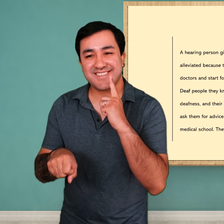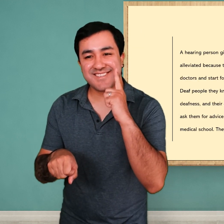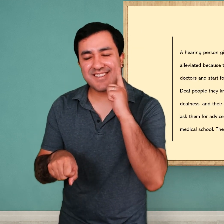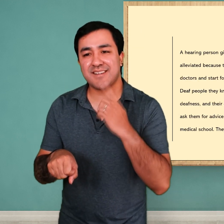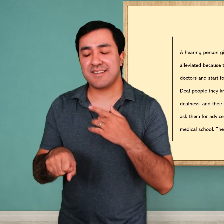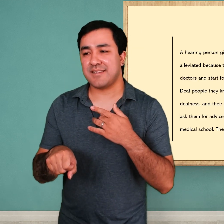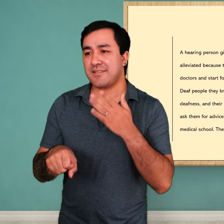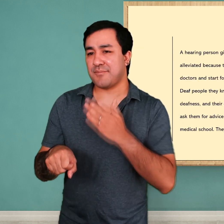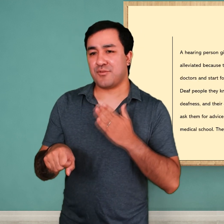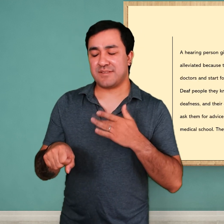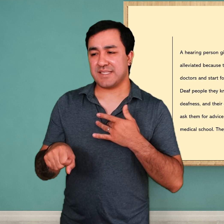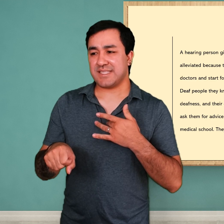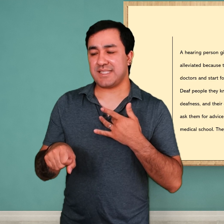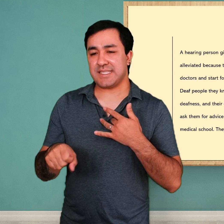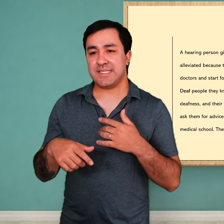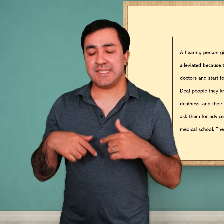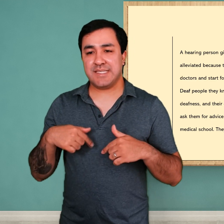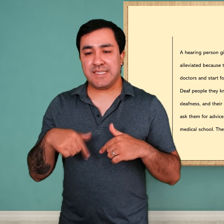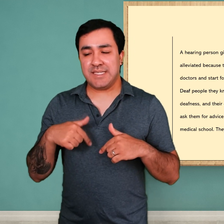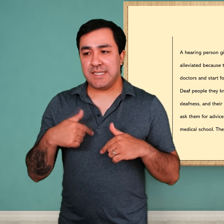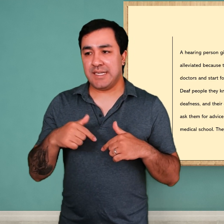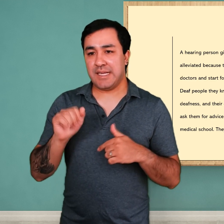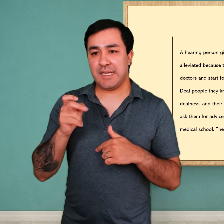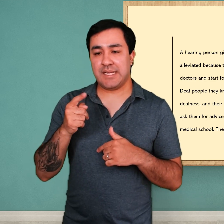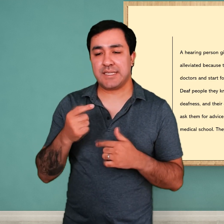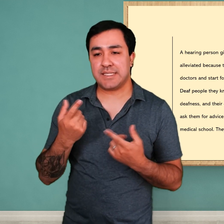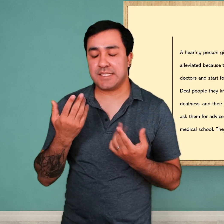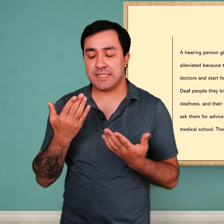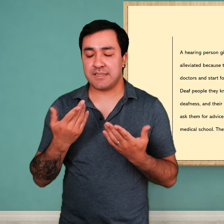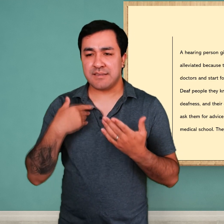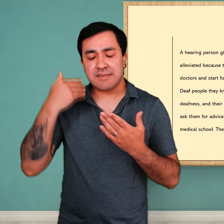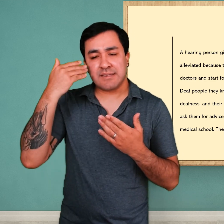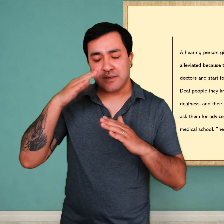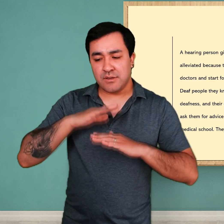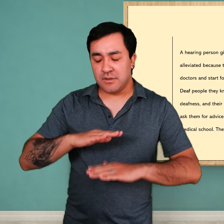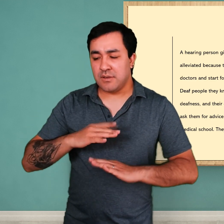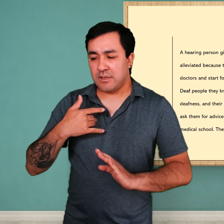they feel anxious, but it is a little alleviated because they know a little sign and a few Deaf